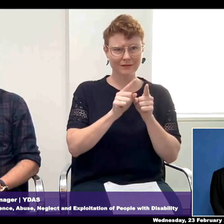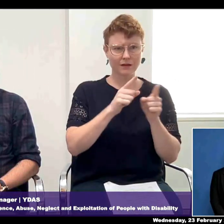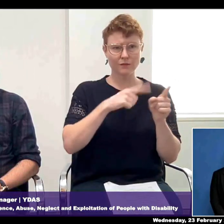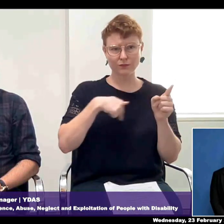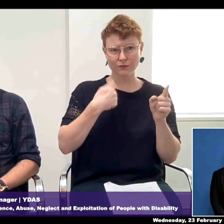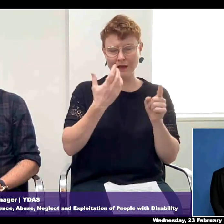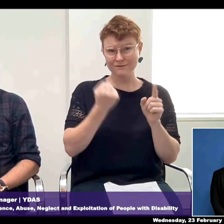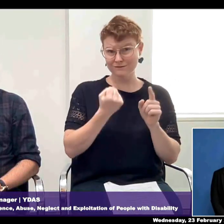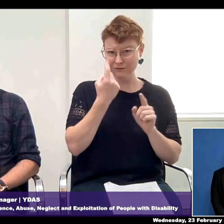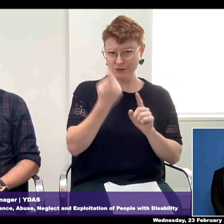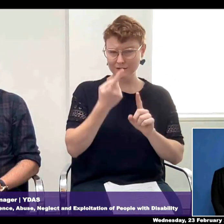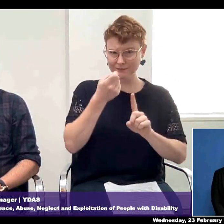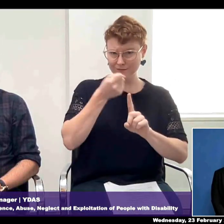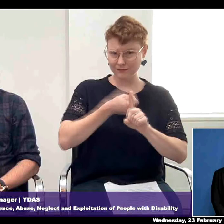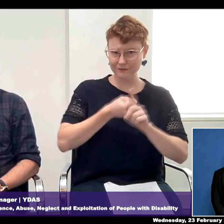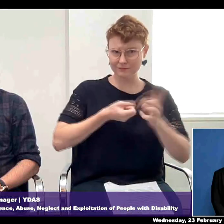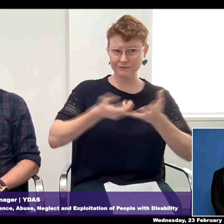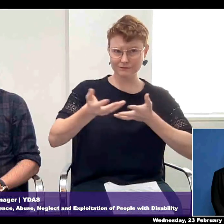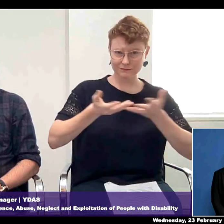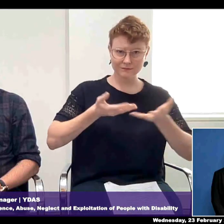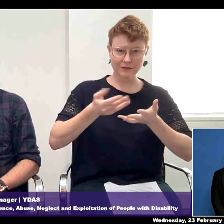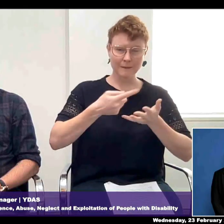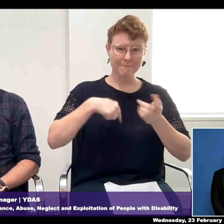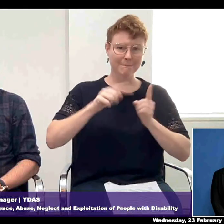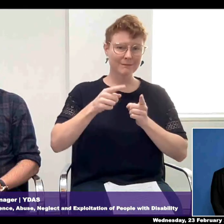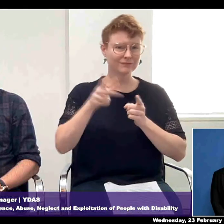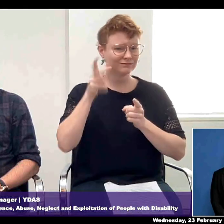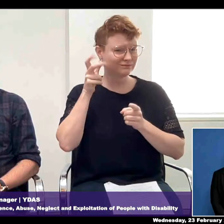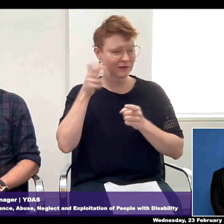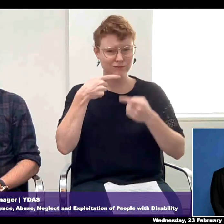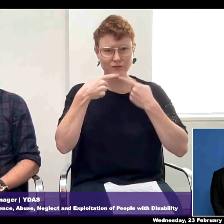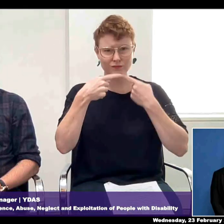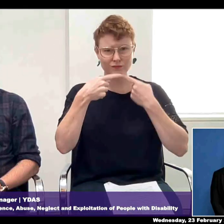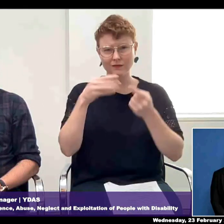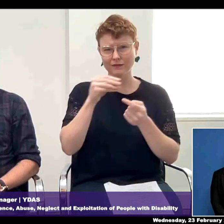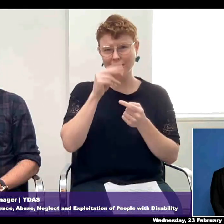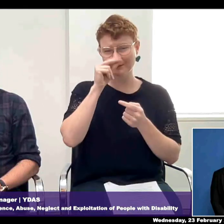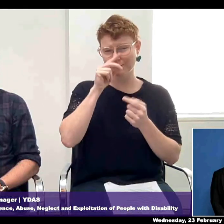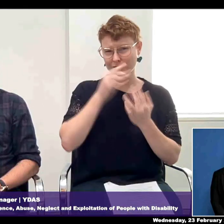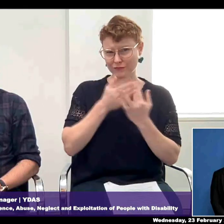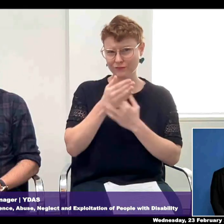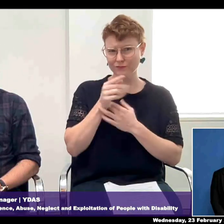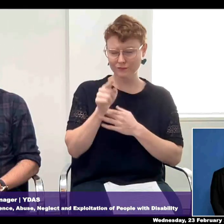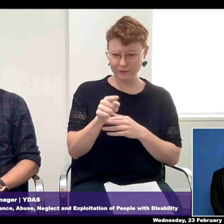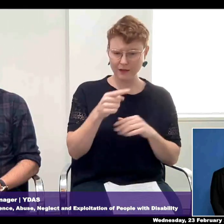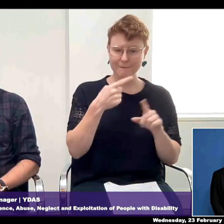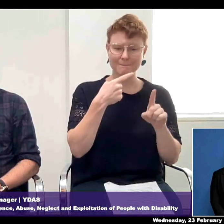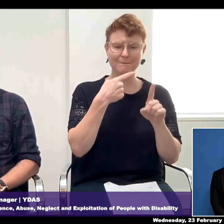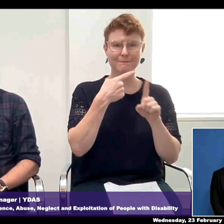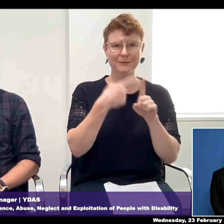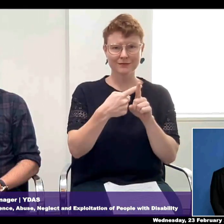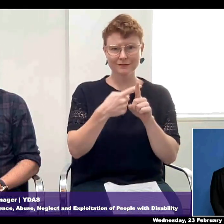organisations. We have an individual advocacy service as well, so through that we